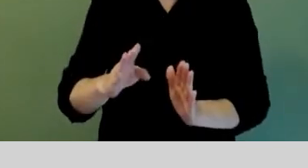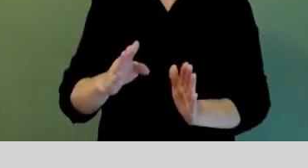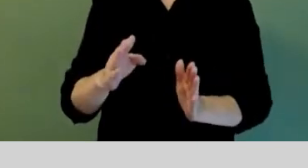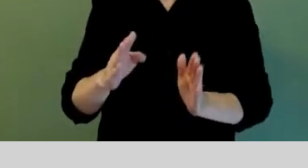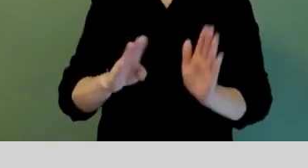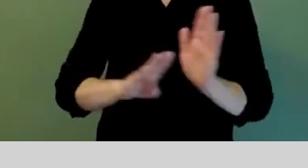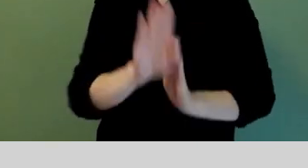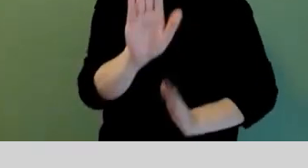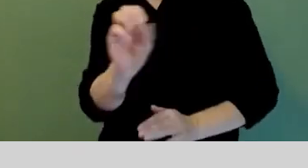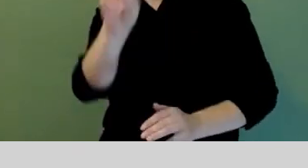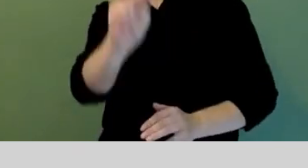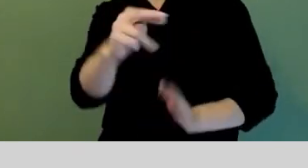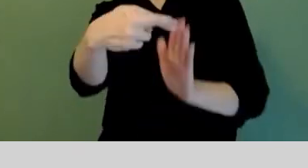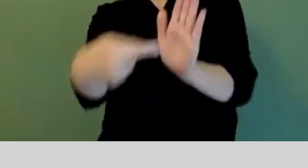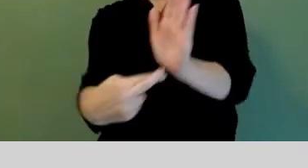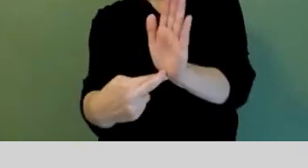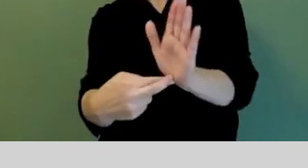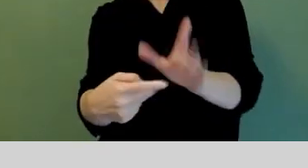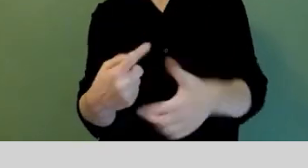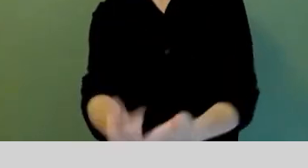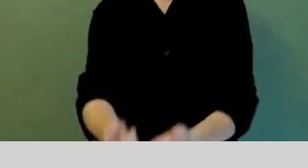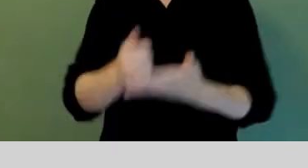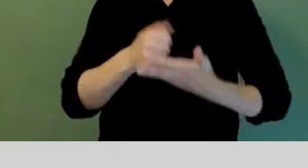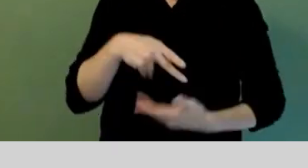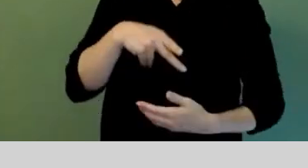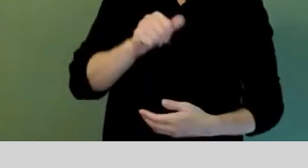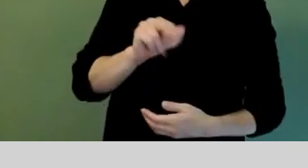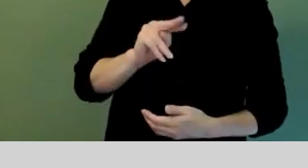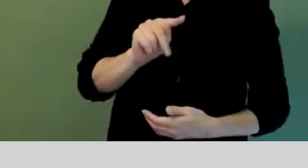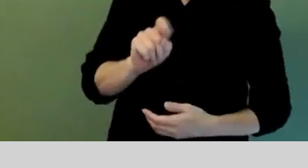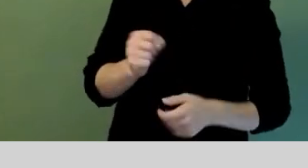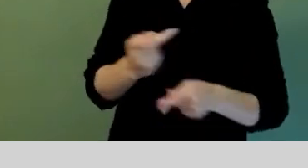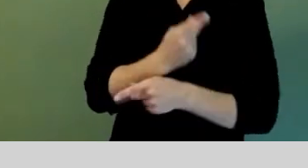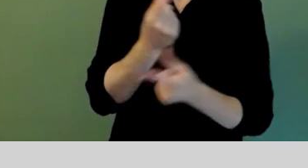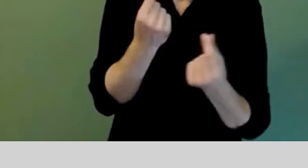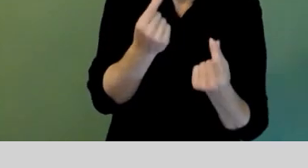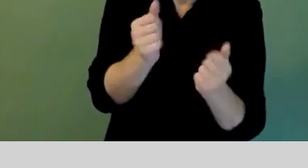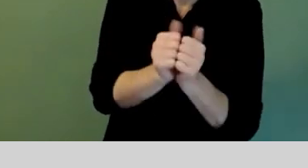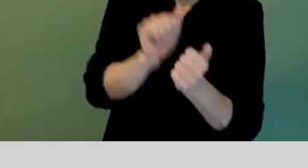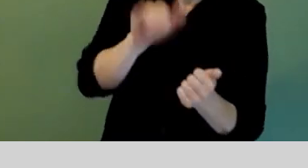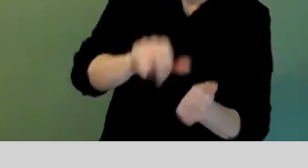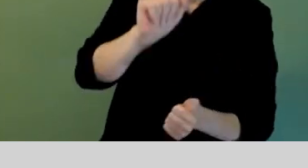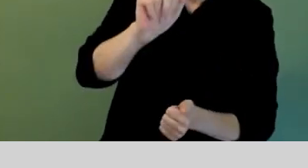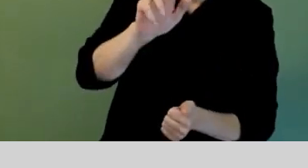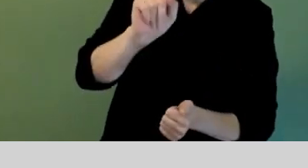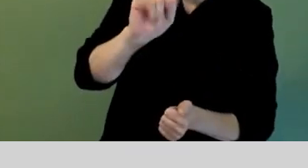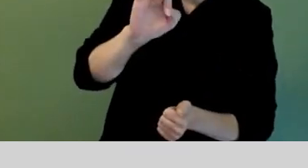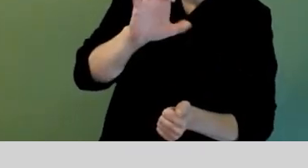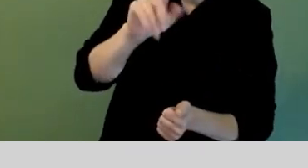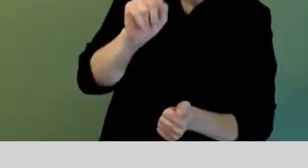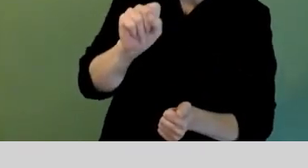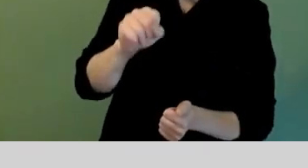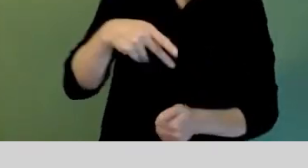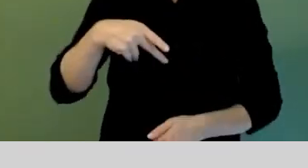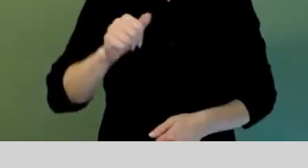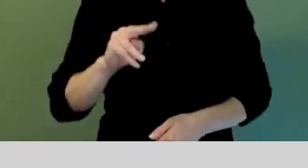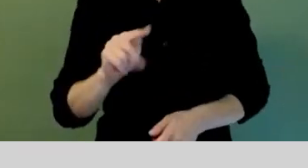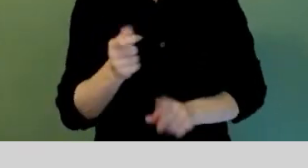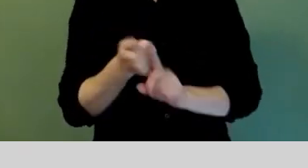how to deal with different sorts of artifacts. Pants will figure out how to run those rules automatically. And this is a really nice way to handle extensions